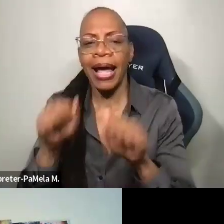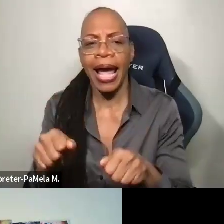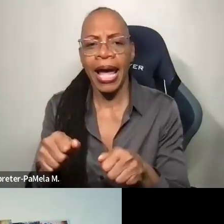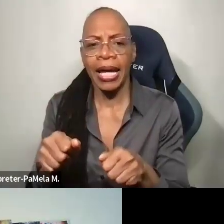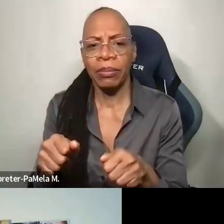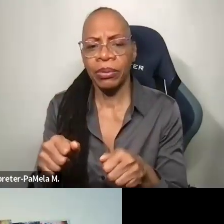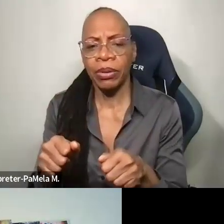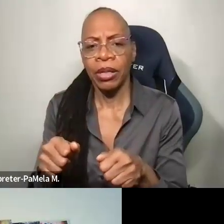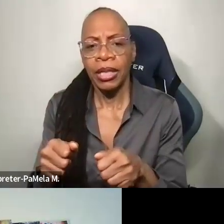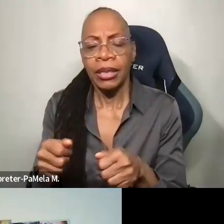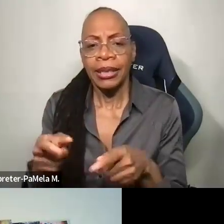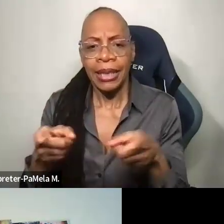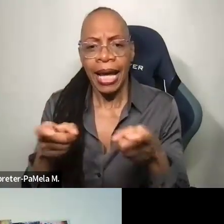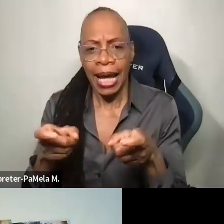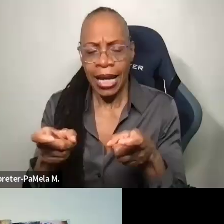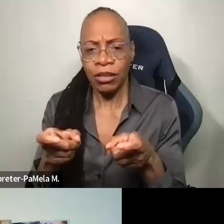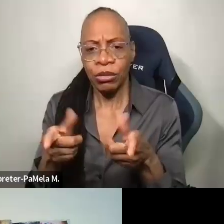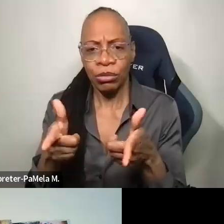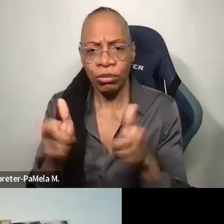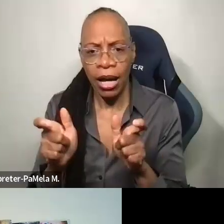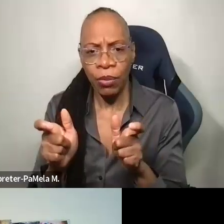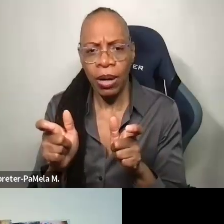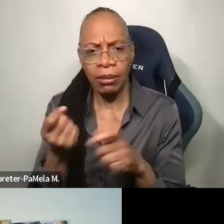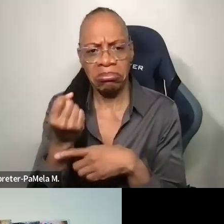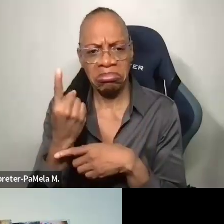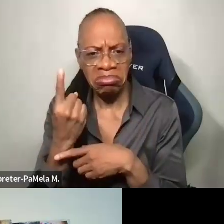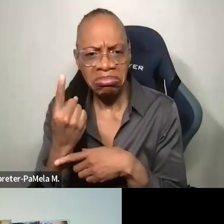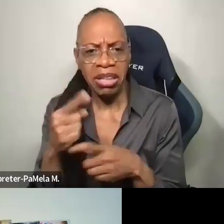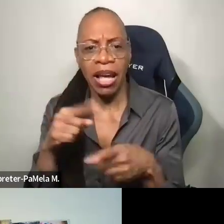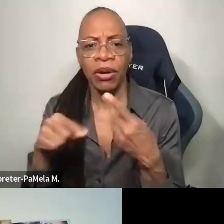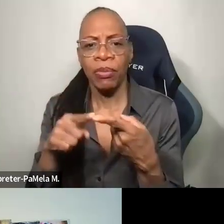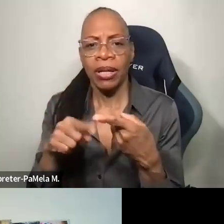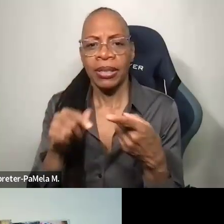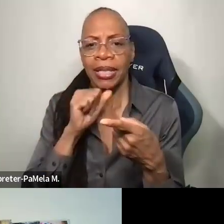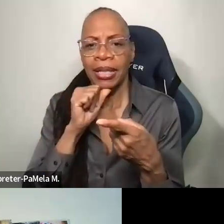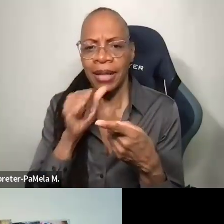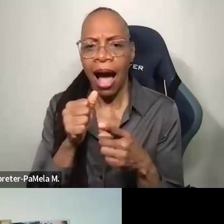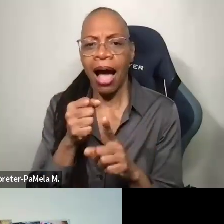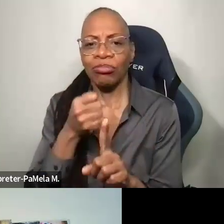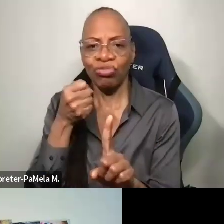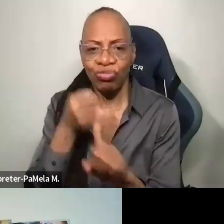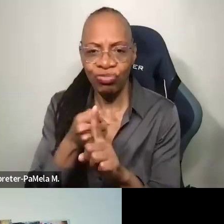So what I would say is that I think it's understood there's going to be a lot of outreach contacts